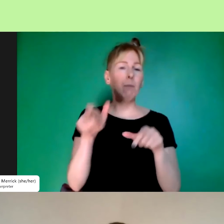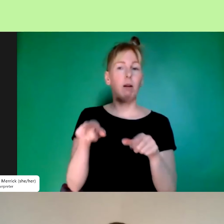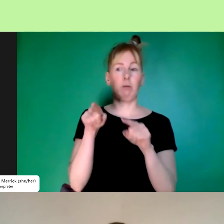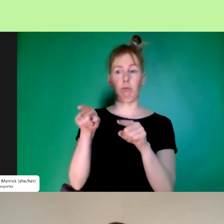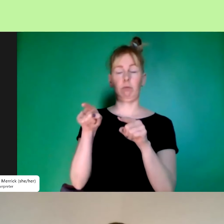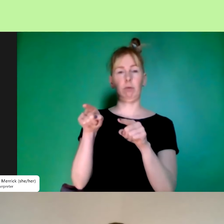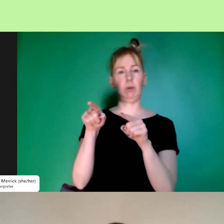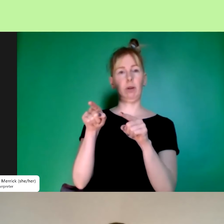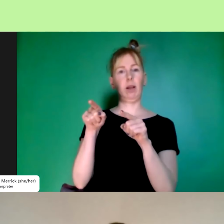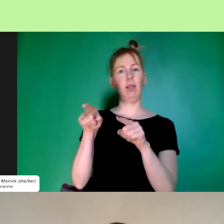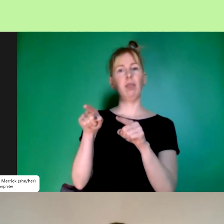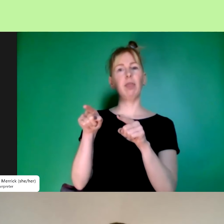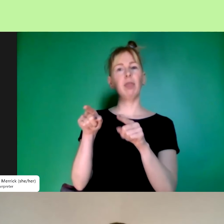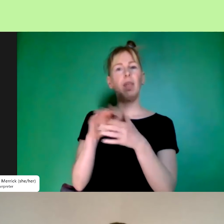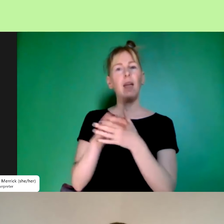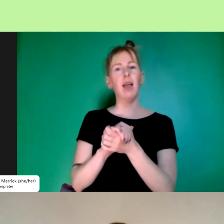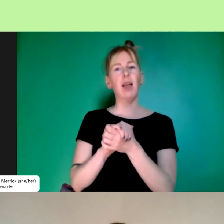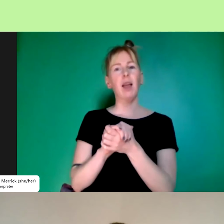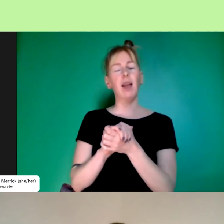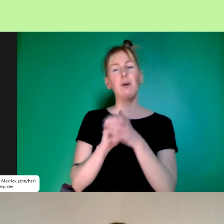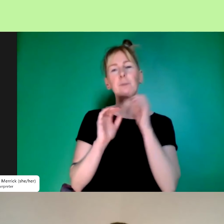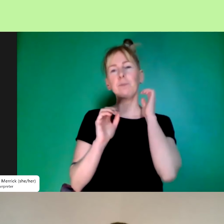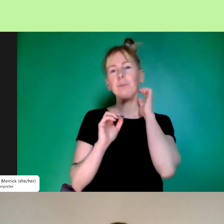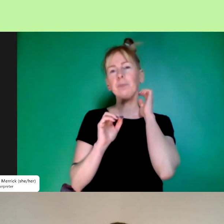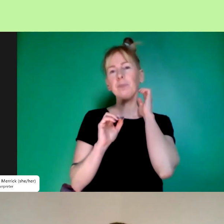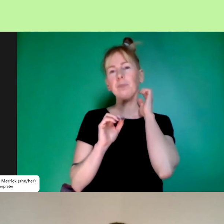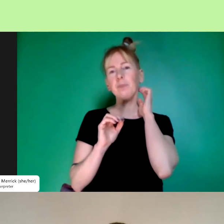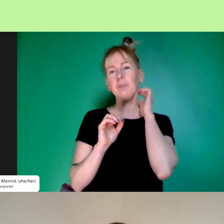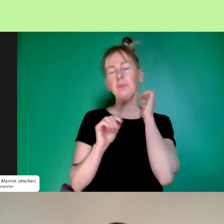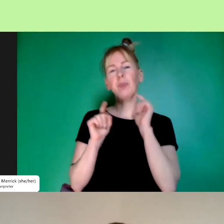a black person paints a rose with thorns, it's, you know, versus a white person. So